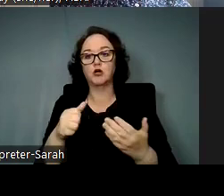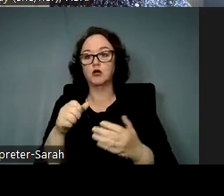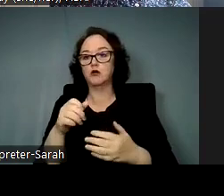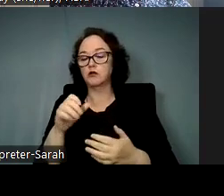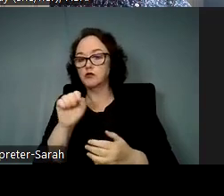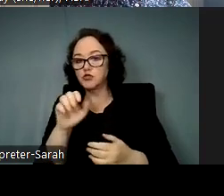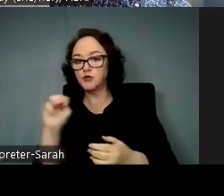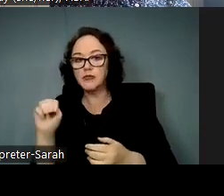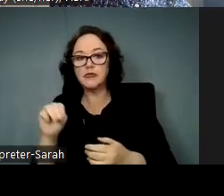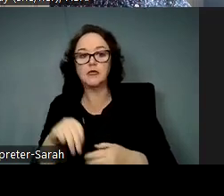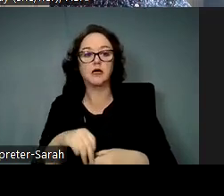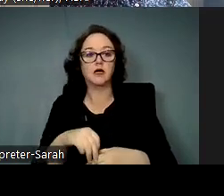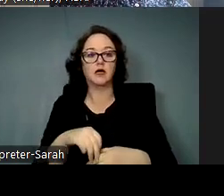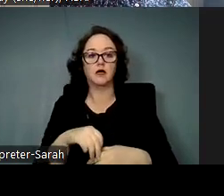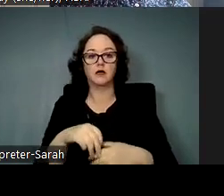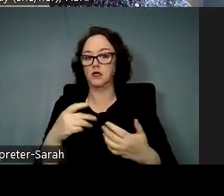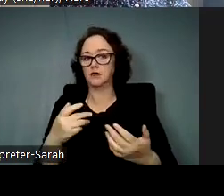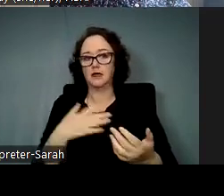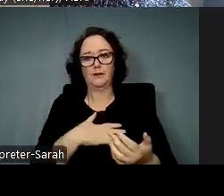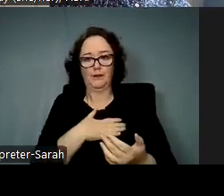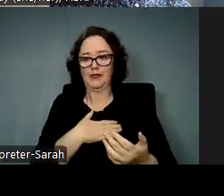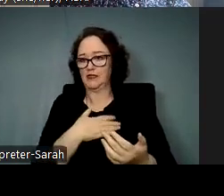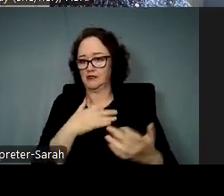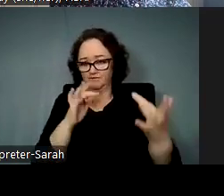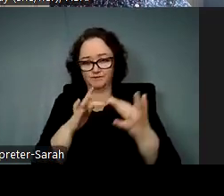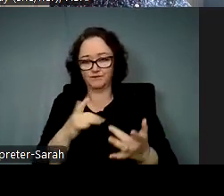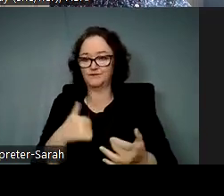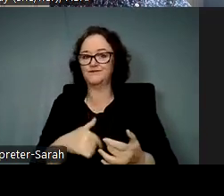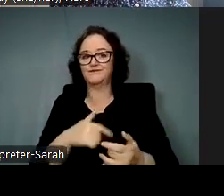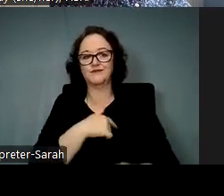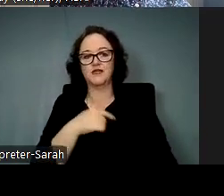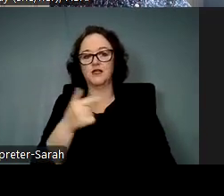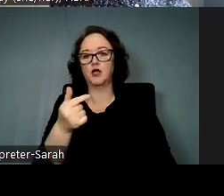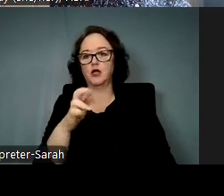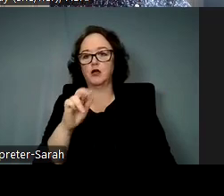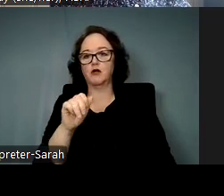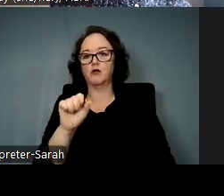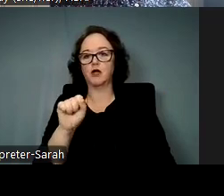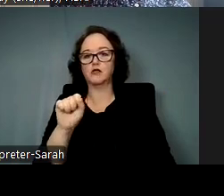please, get in touch with us via grassroots@hsri.org. Thank you